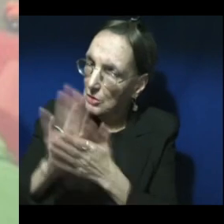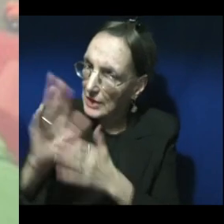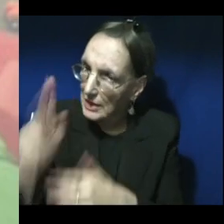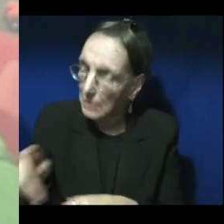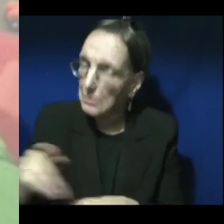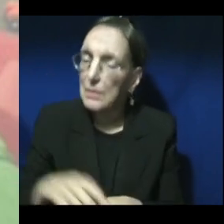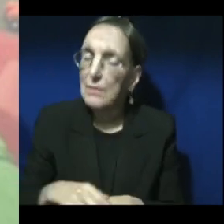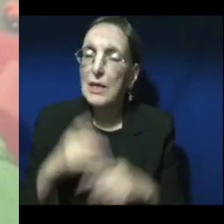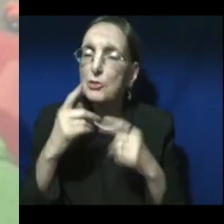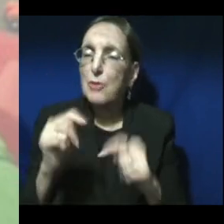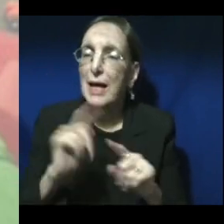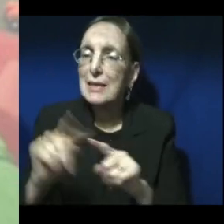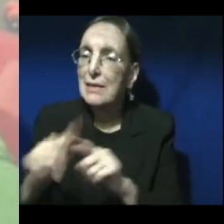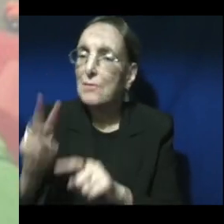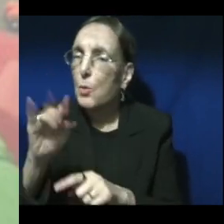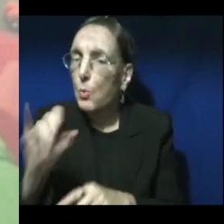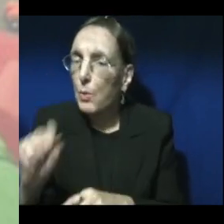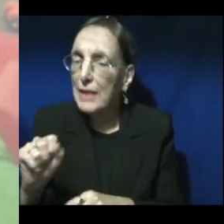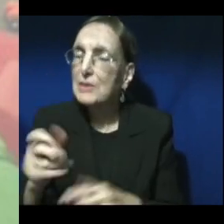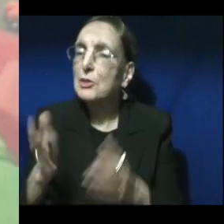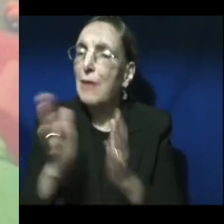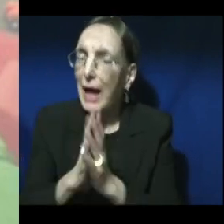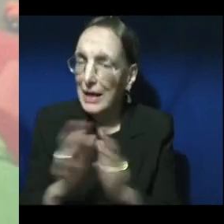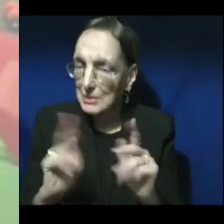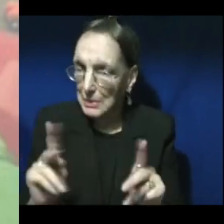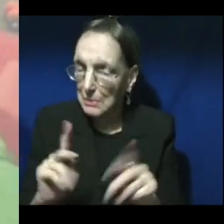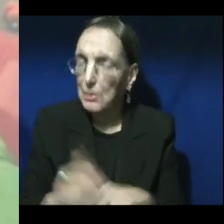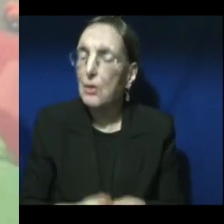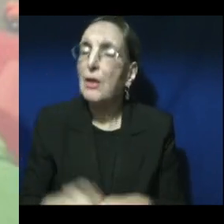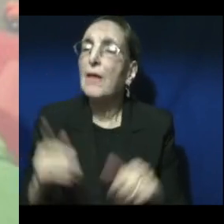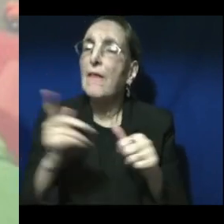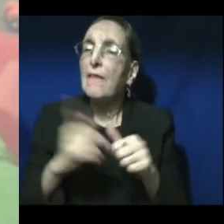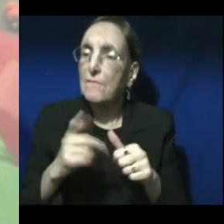was very simple. They asked for help. They said, “Hey, can you help clean up?” As we often do, as